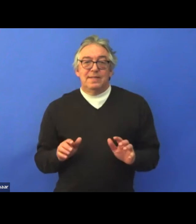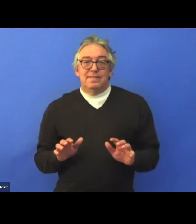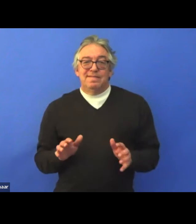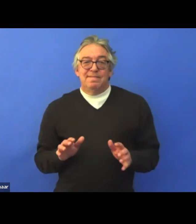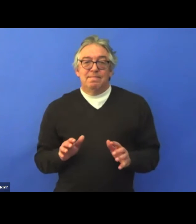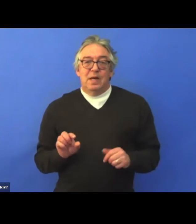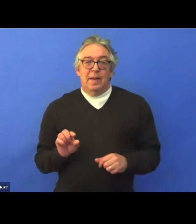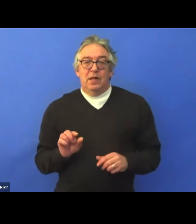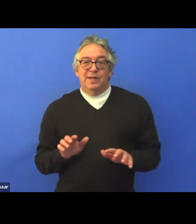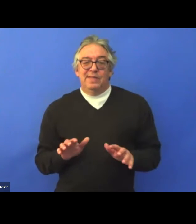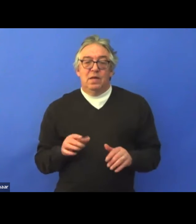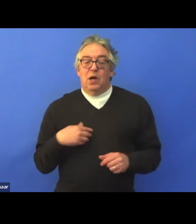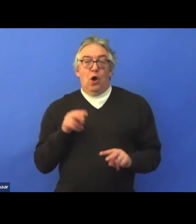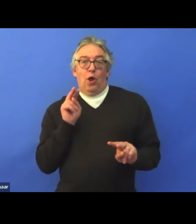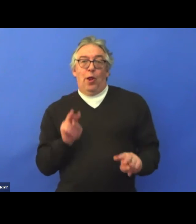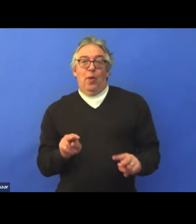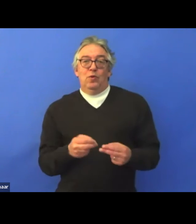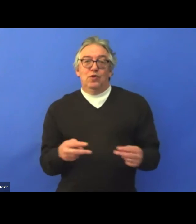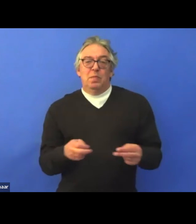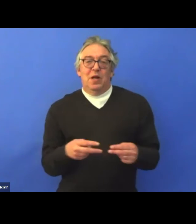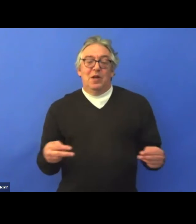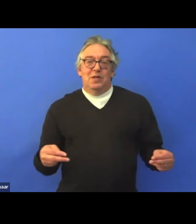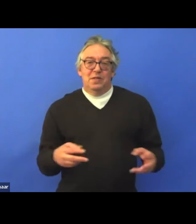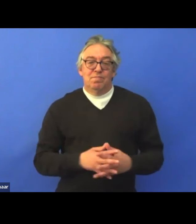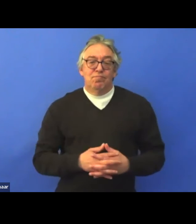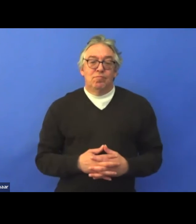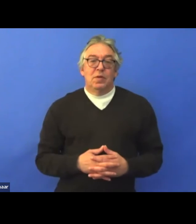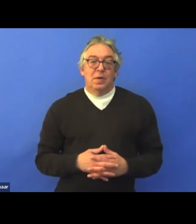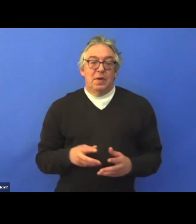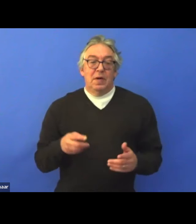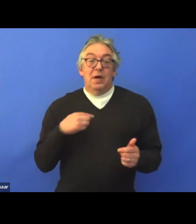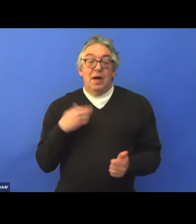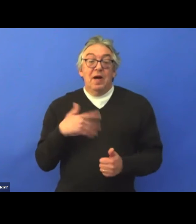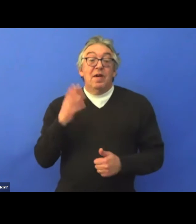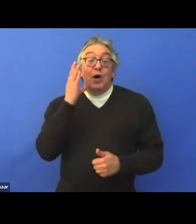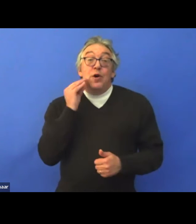And I had the experience of working in collaboration with DPOs